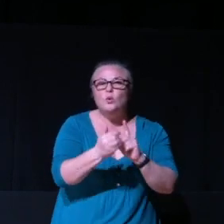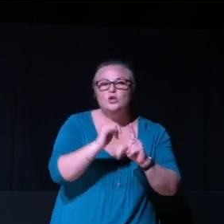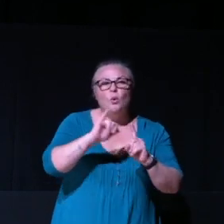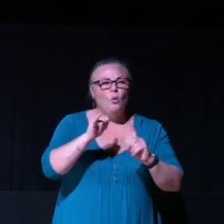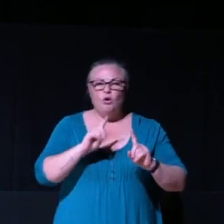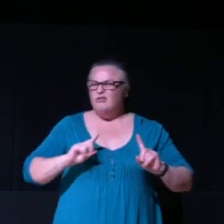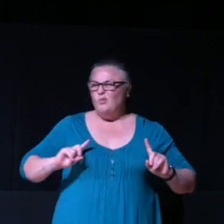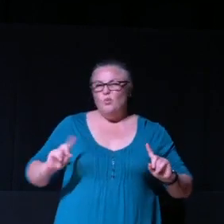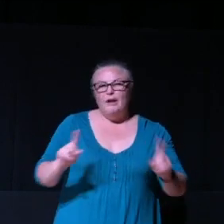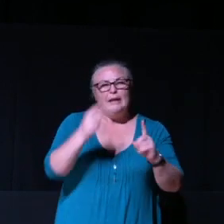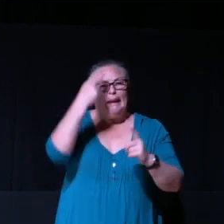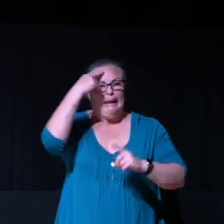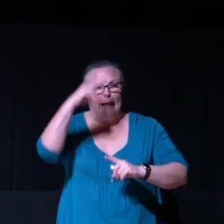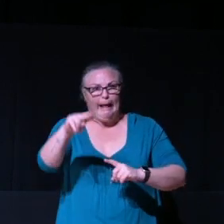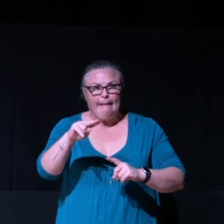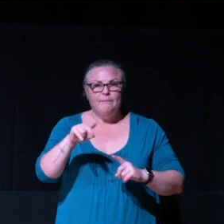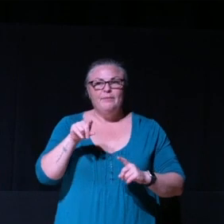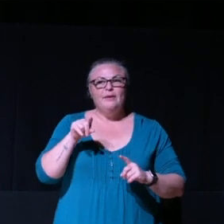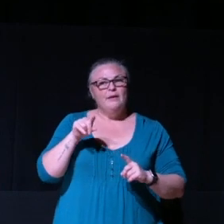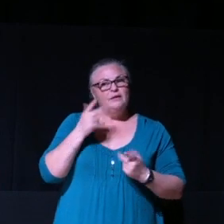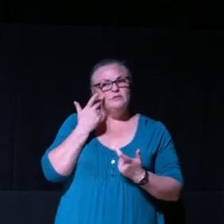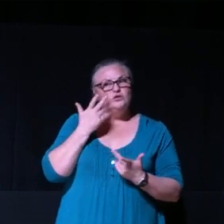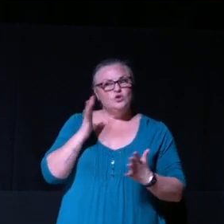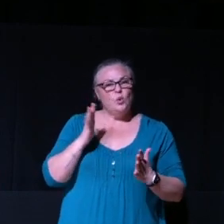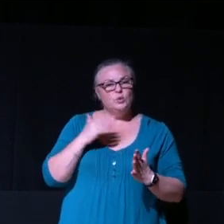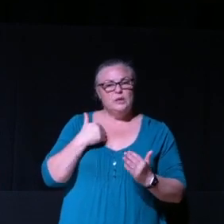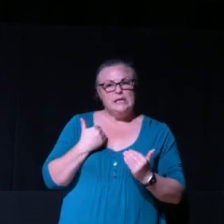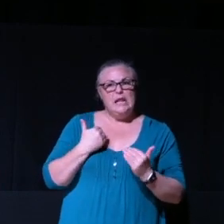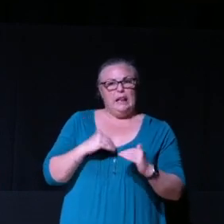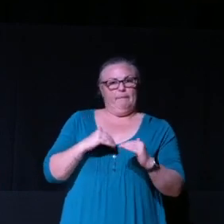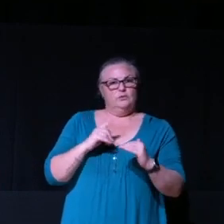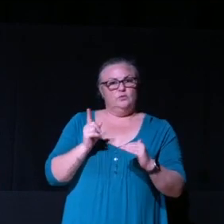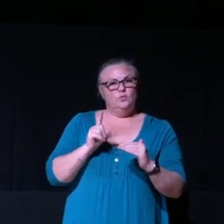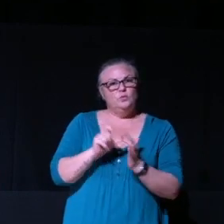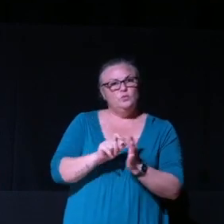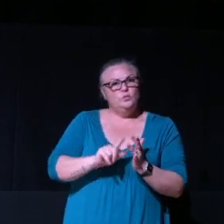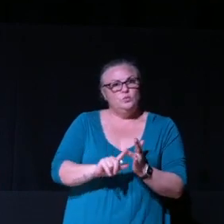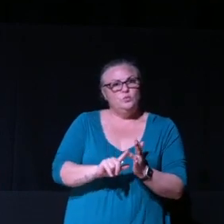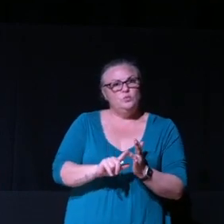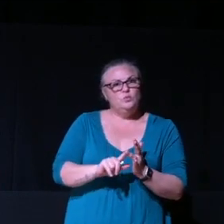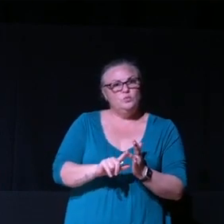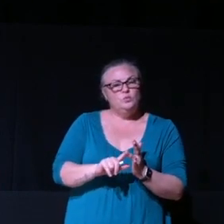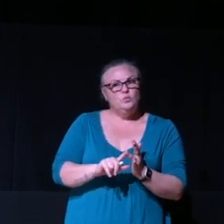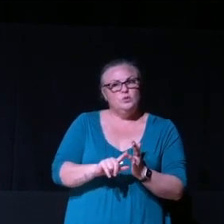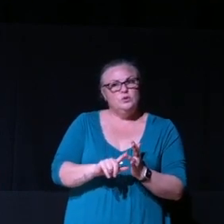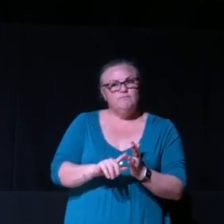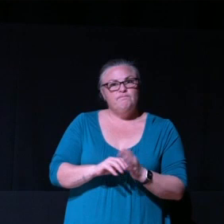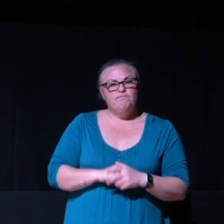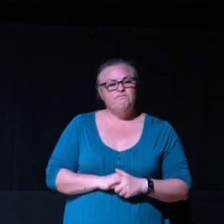that perhaps is constraining what they can do. Right? I think so and I think